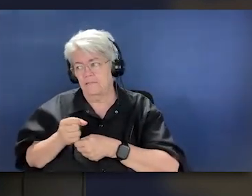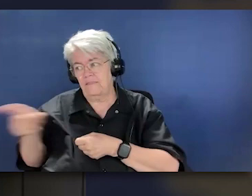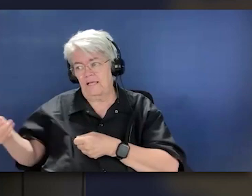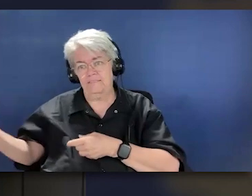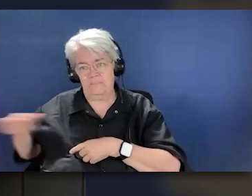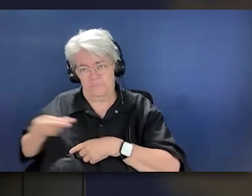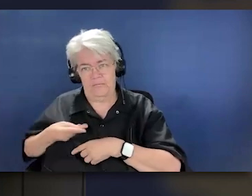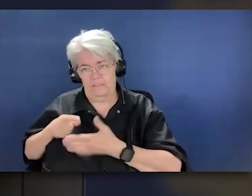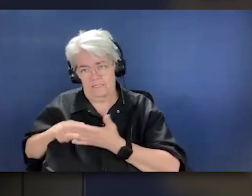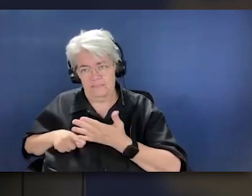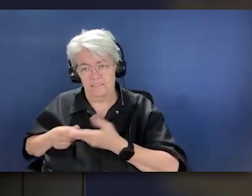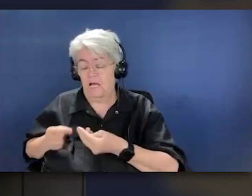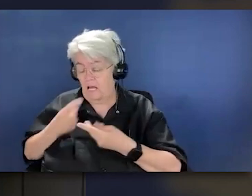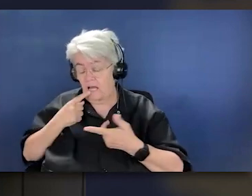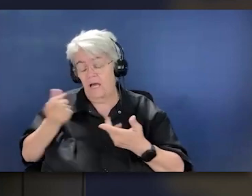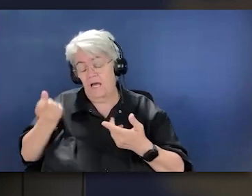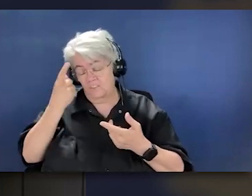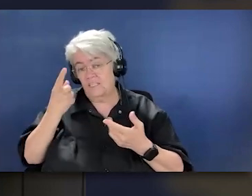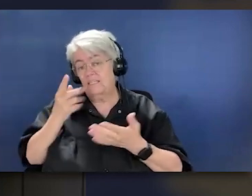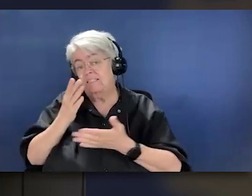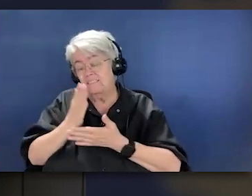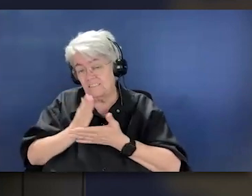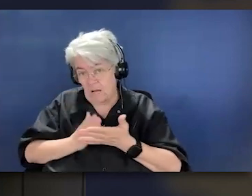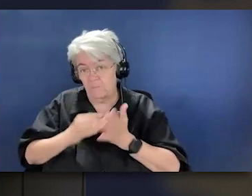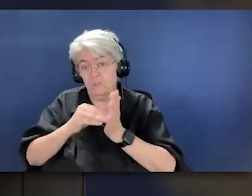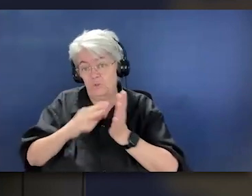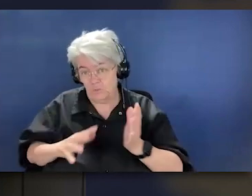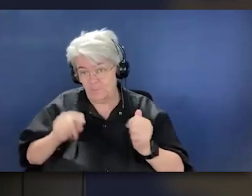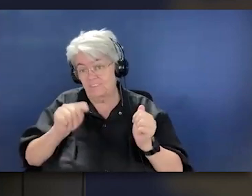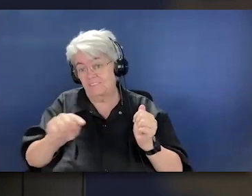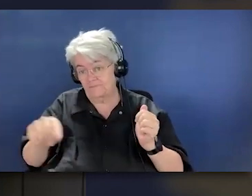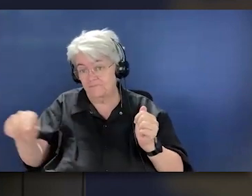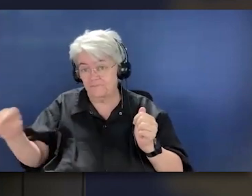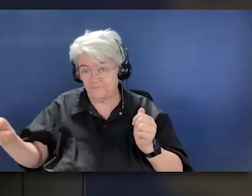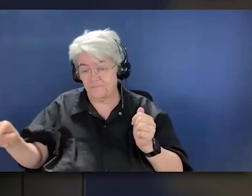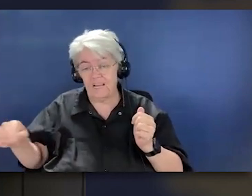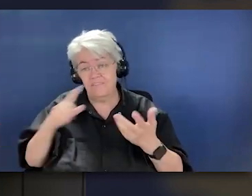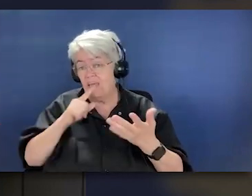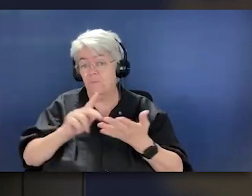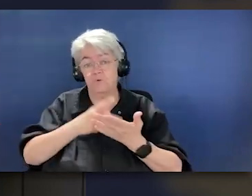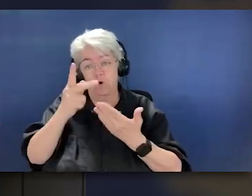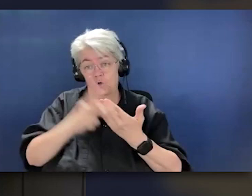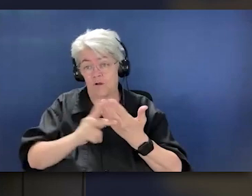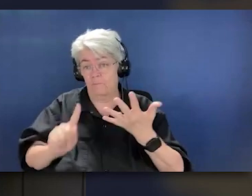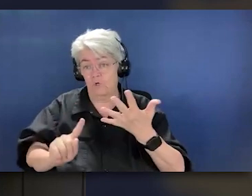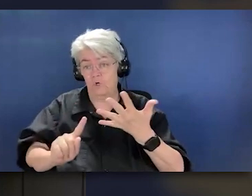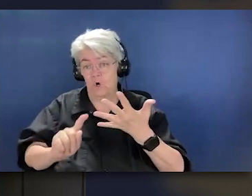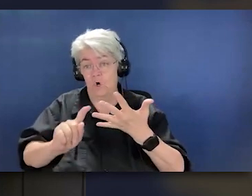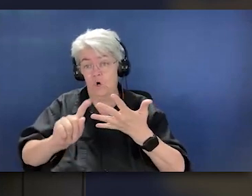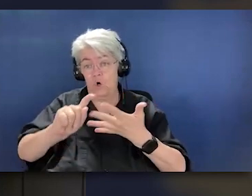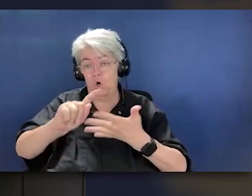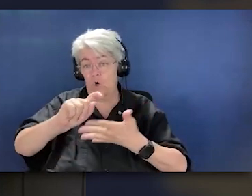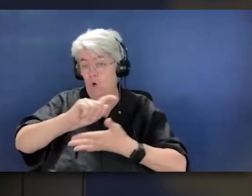that to an extent, there are students that are moving through, and that I am not necessarily